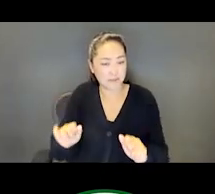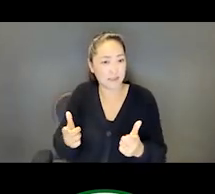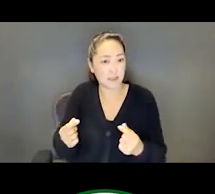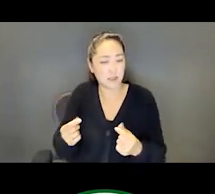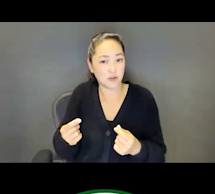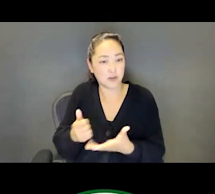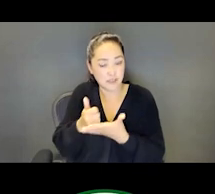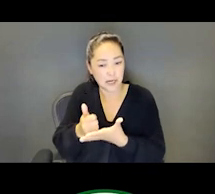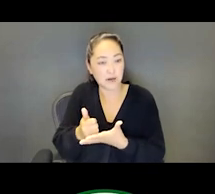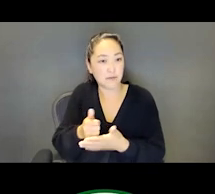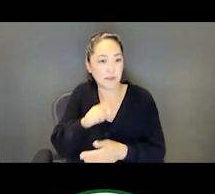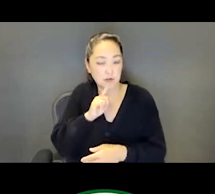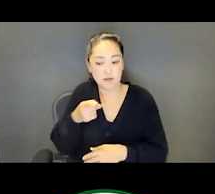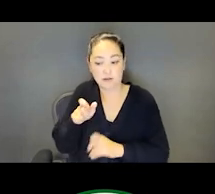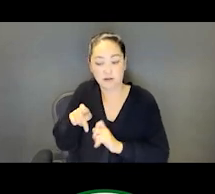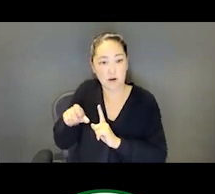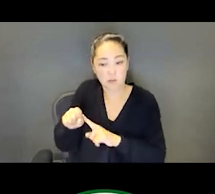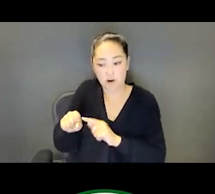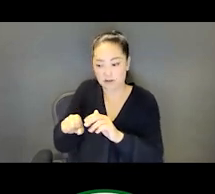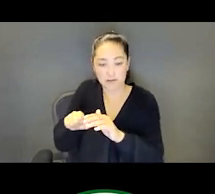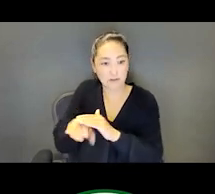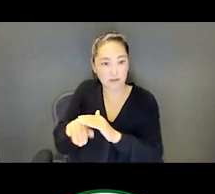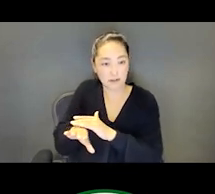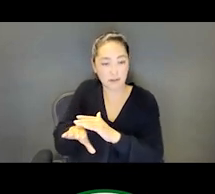and maybe destination marketing.